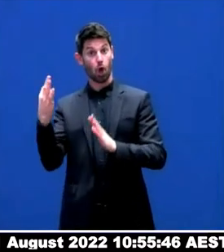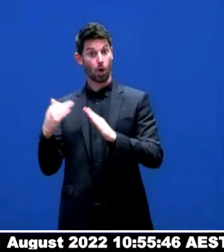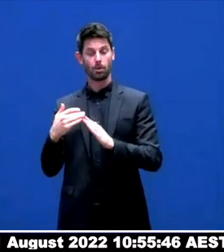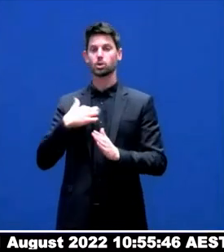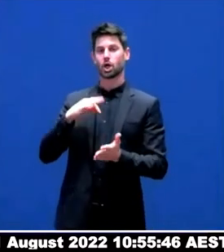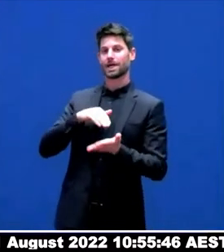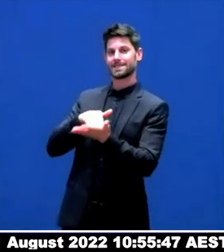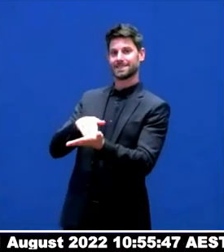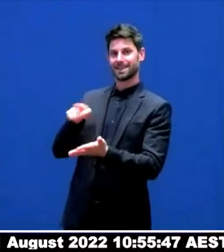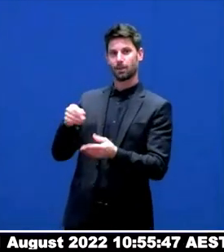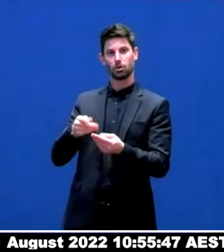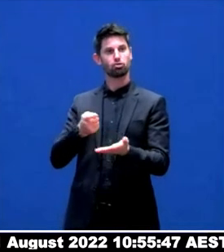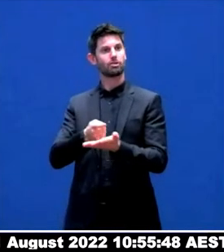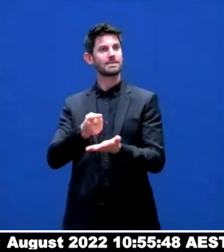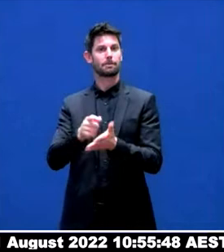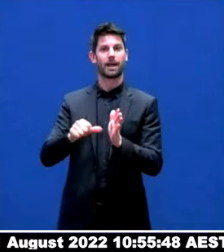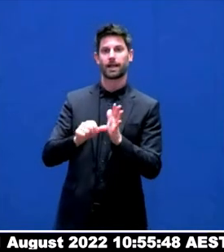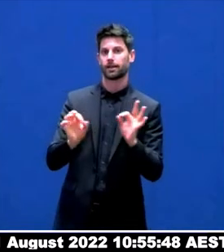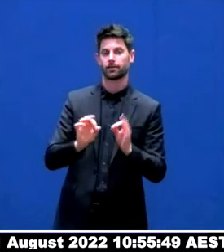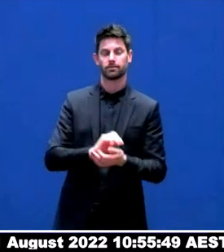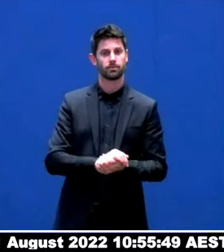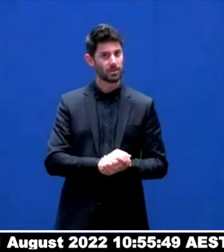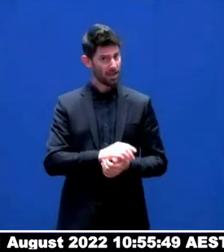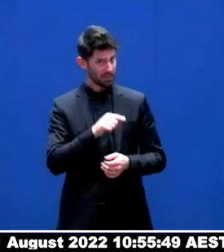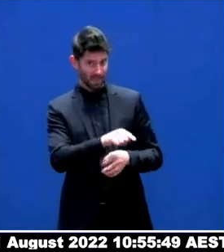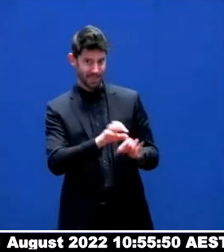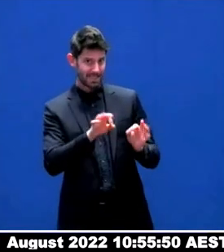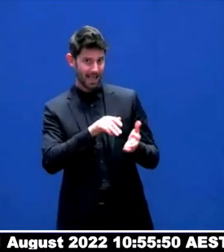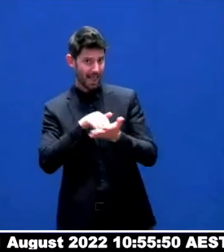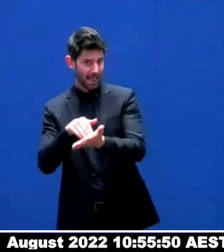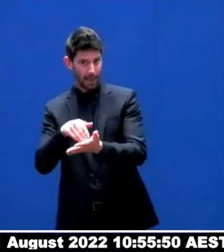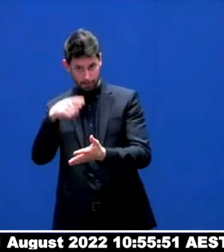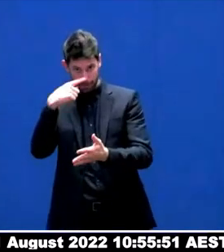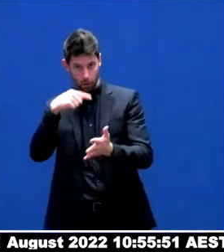mechanism. MS EASTMAN: And it's not a mechanism to assist to get into private